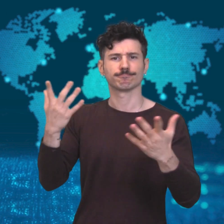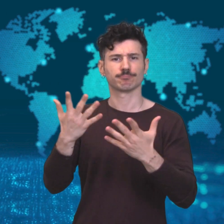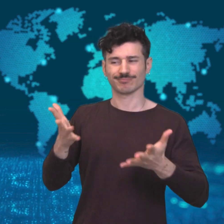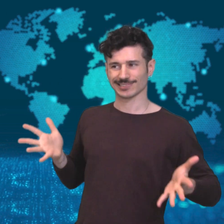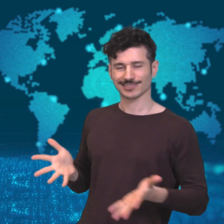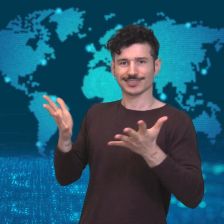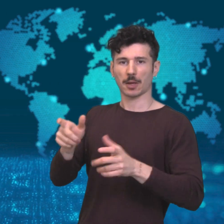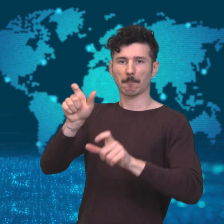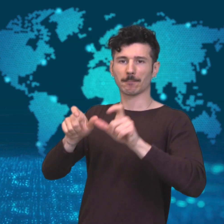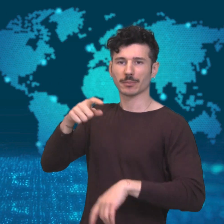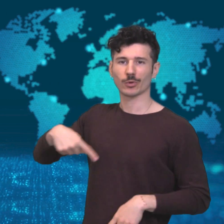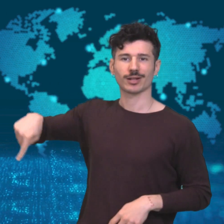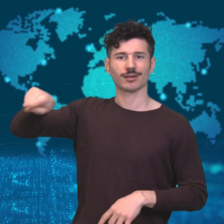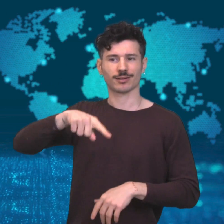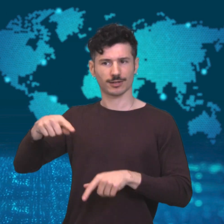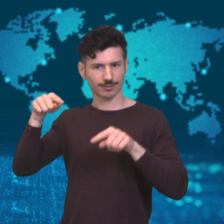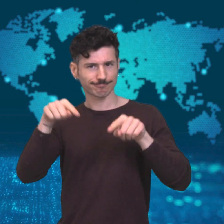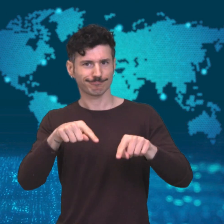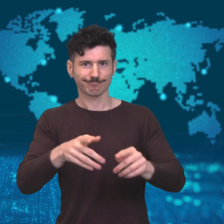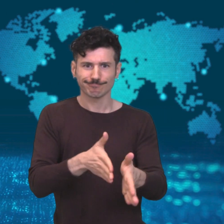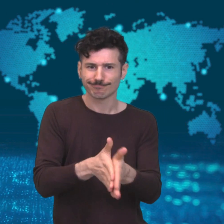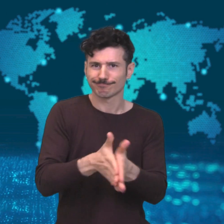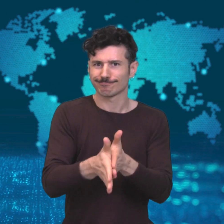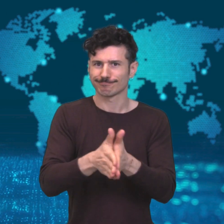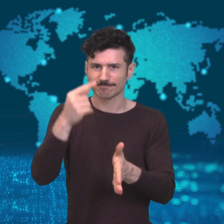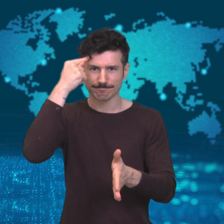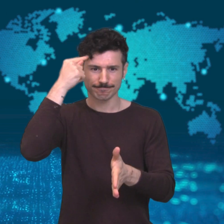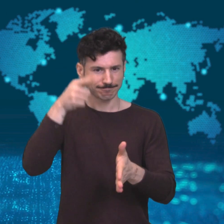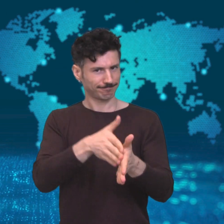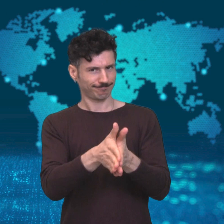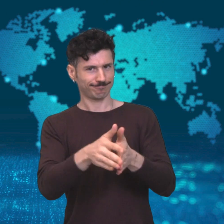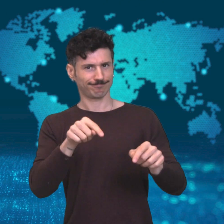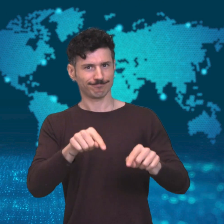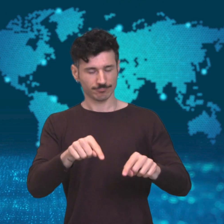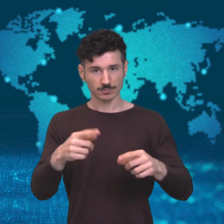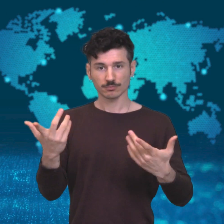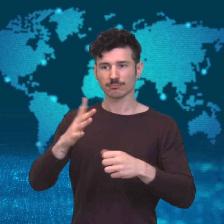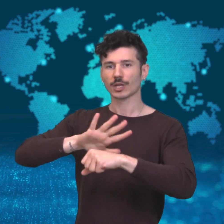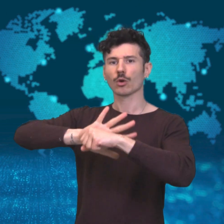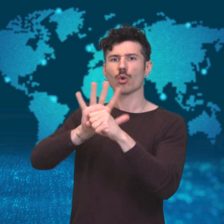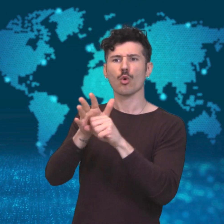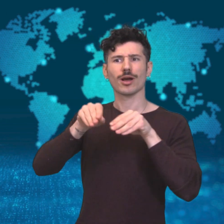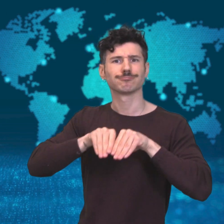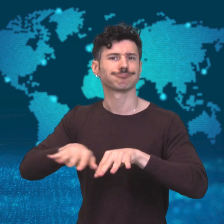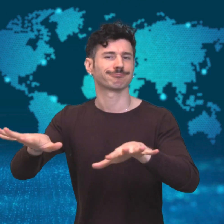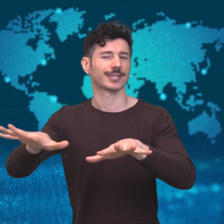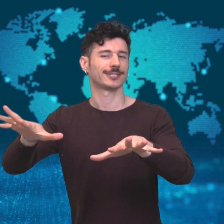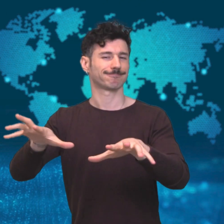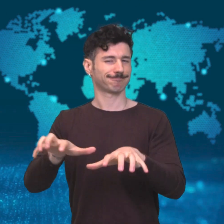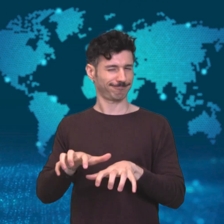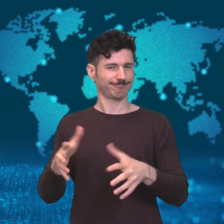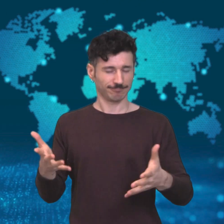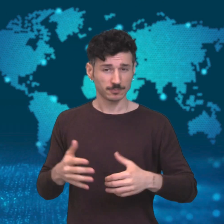practice proper hand-washing etiquette to help contain the coronavirus outbreak.